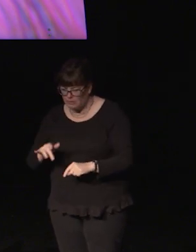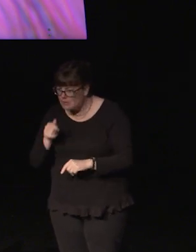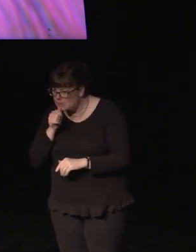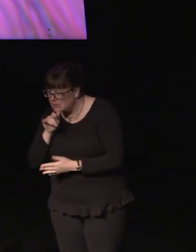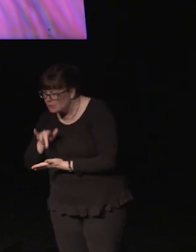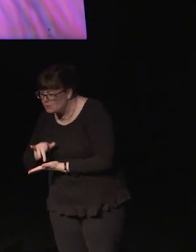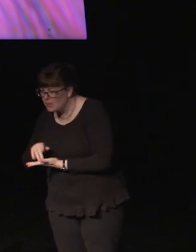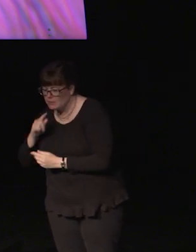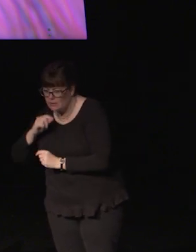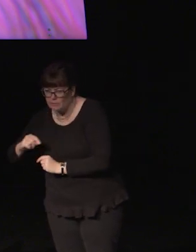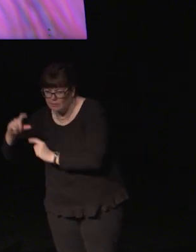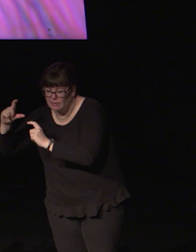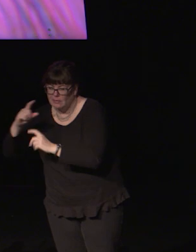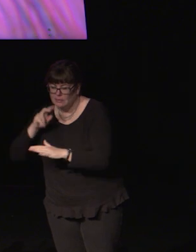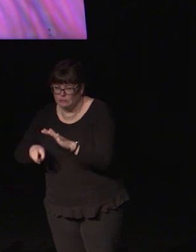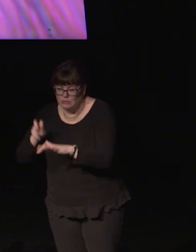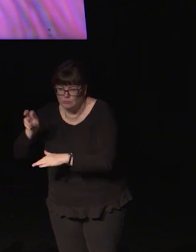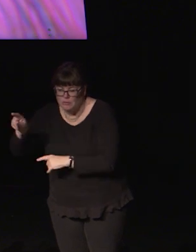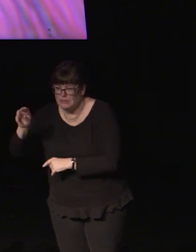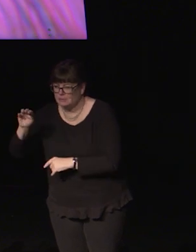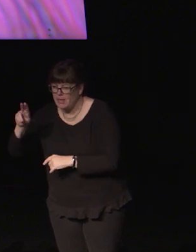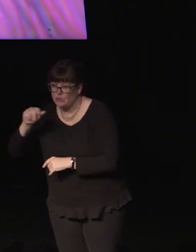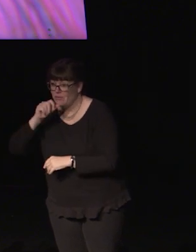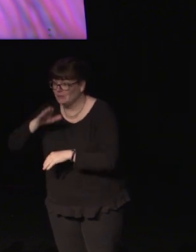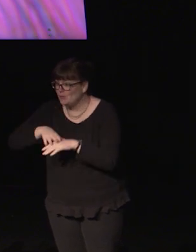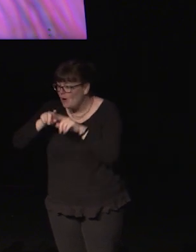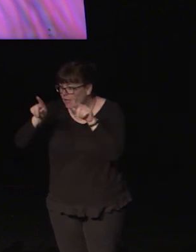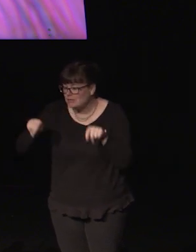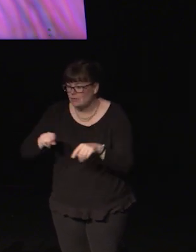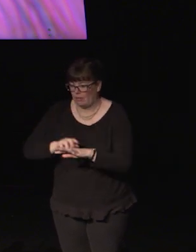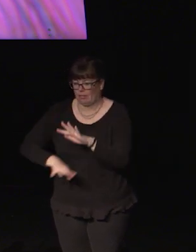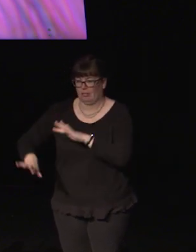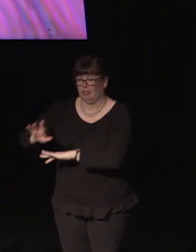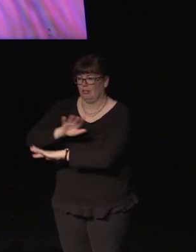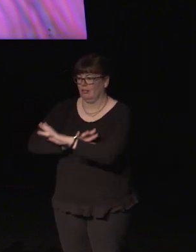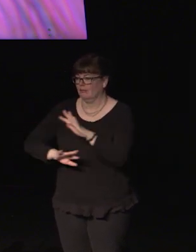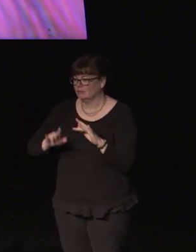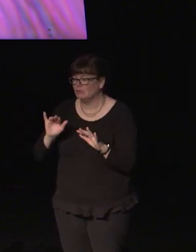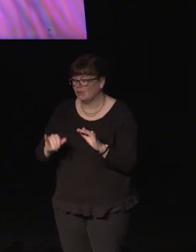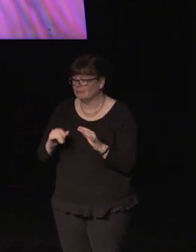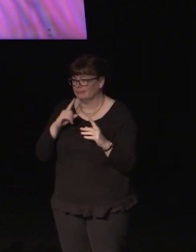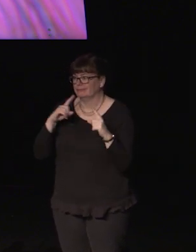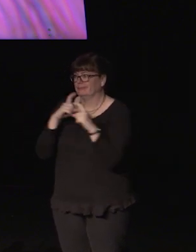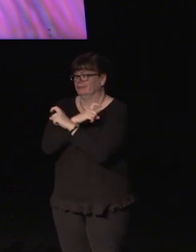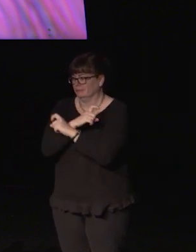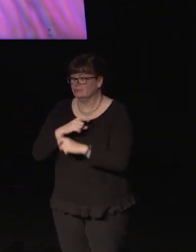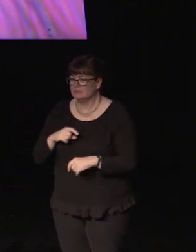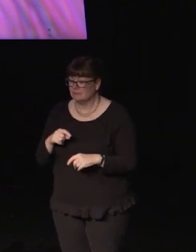it brings us to the menu that's not actually on the screen. That kind of a thing. But in game, I think,